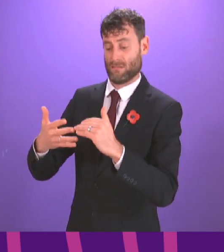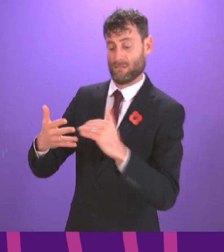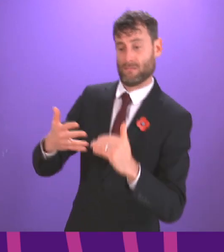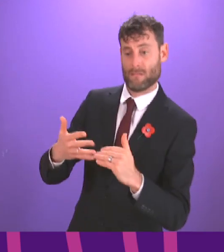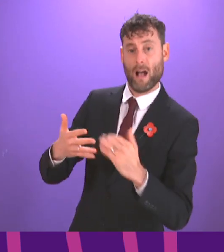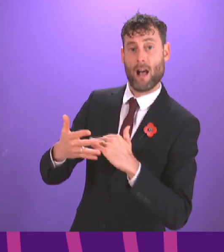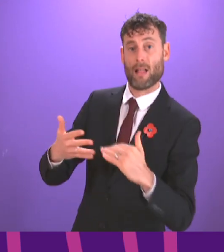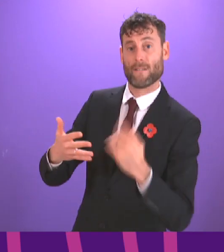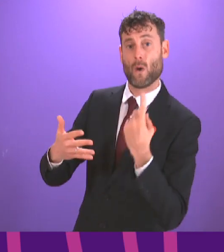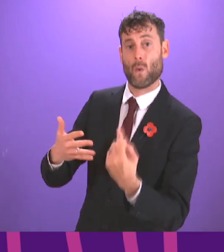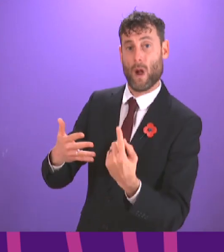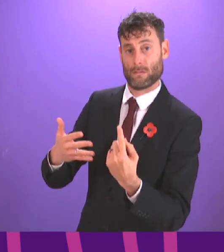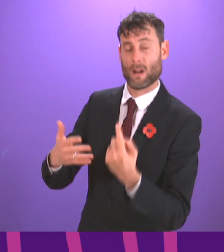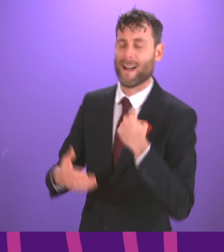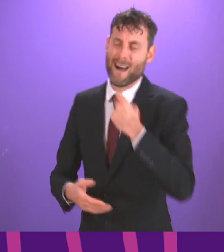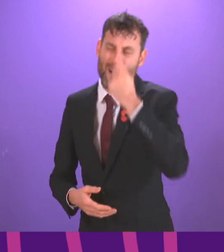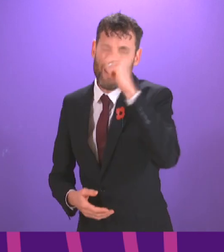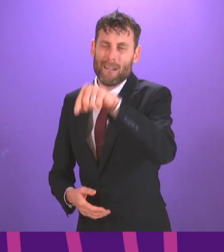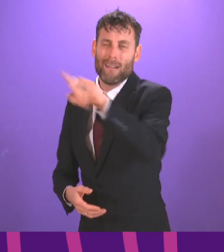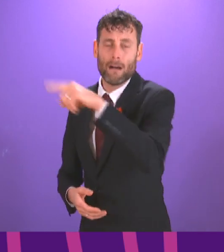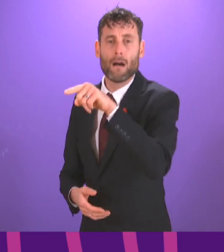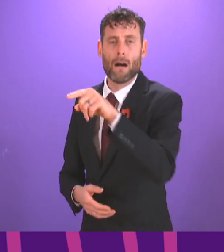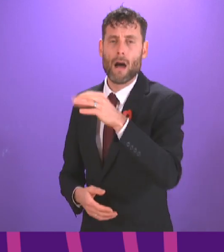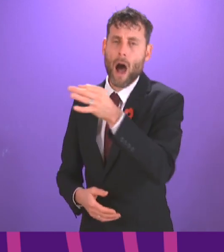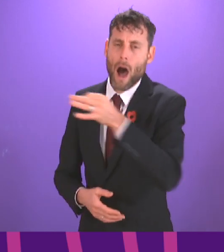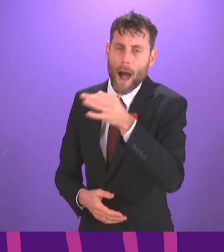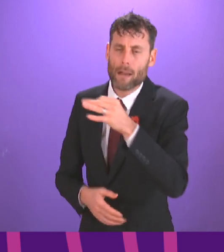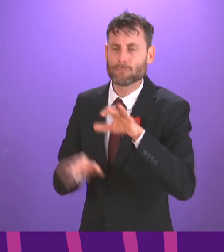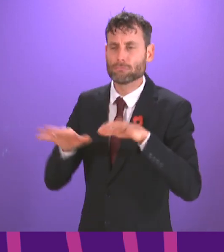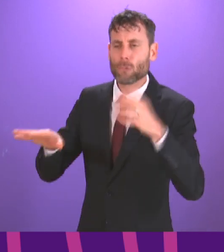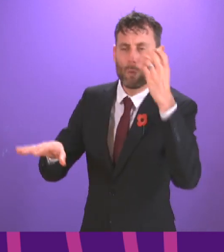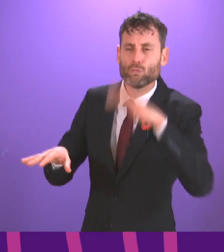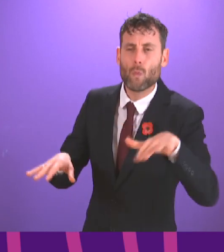I understand the particular difficulties for island and rural communities, and I recognised